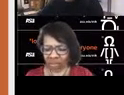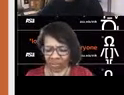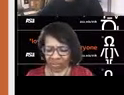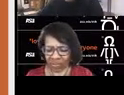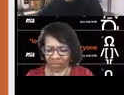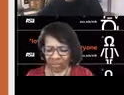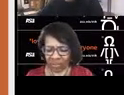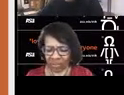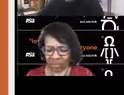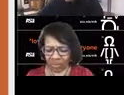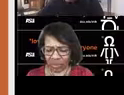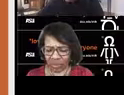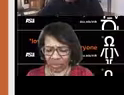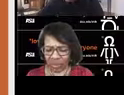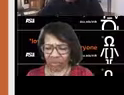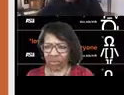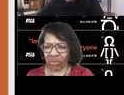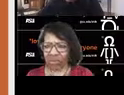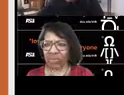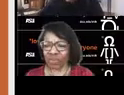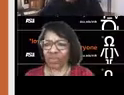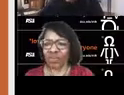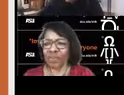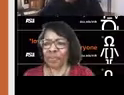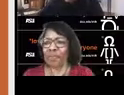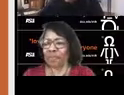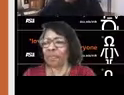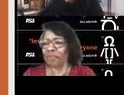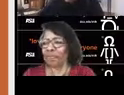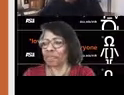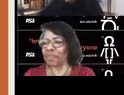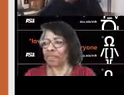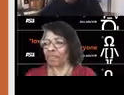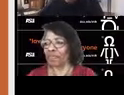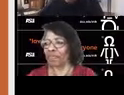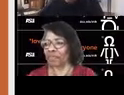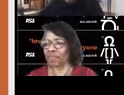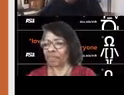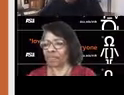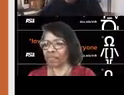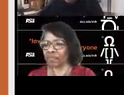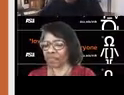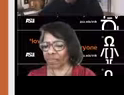to jump into the Google Docs and start to add your own experience, questions and expertise.